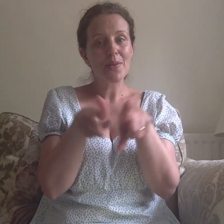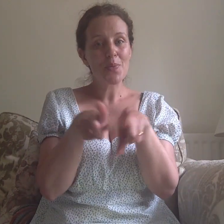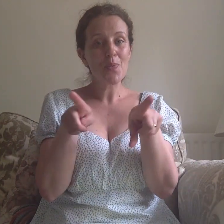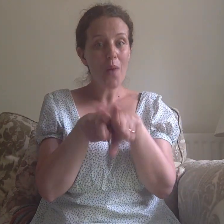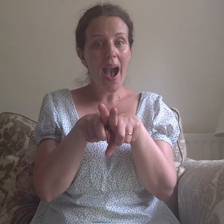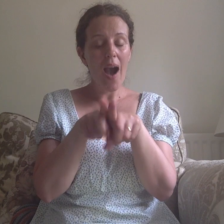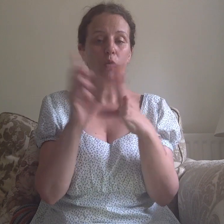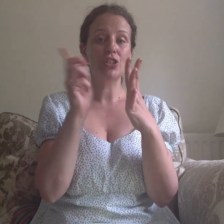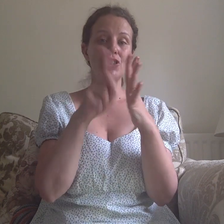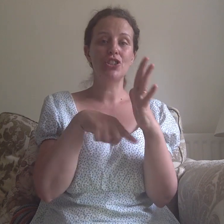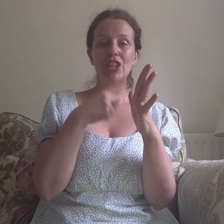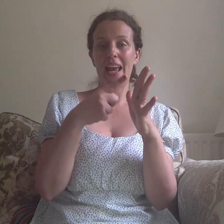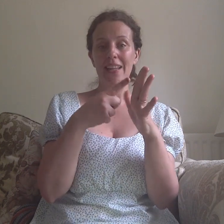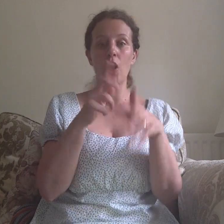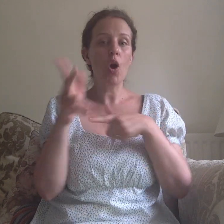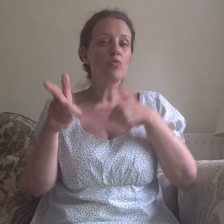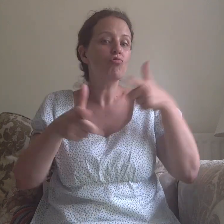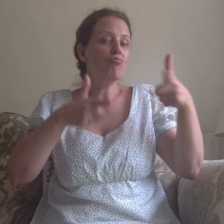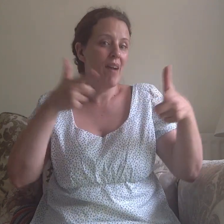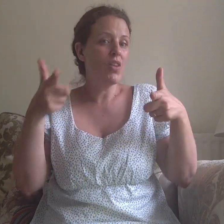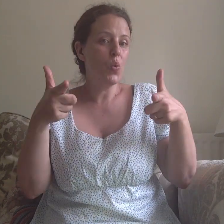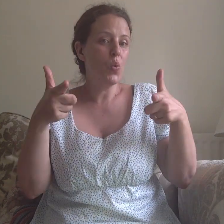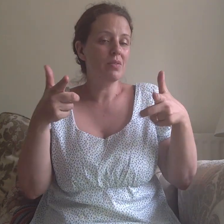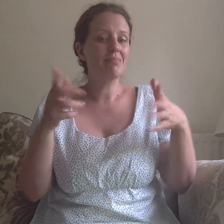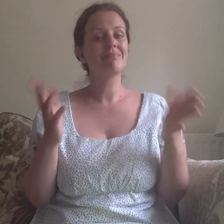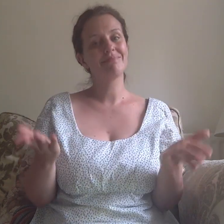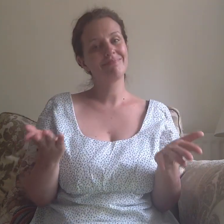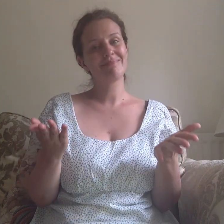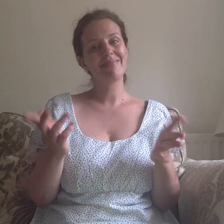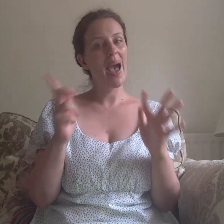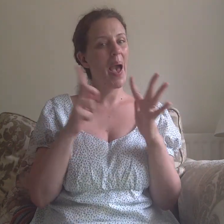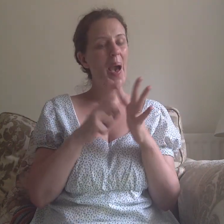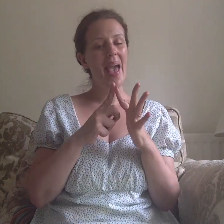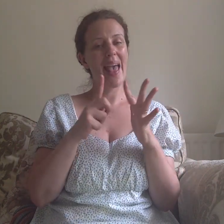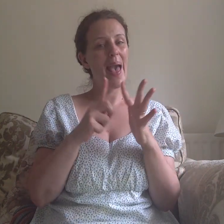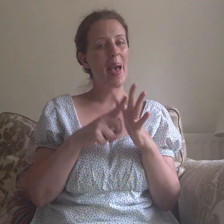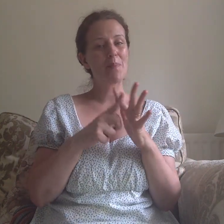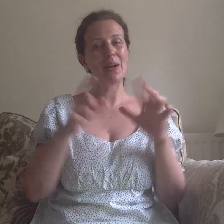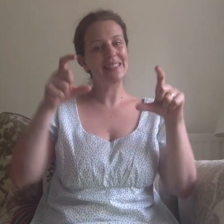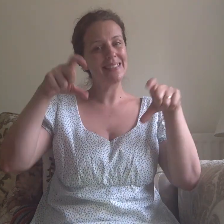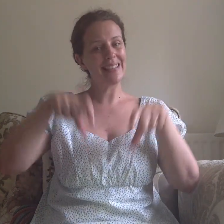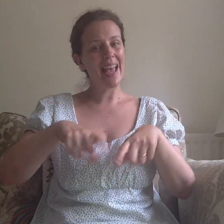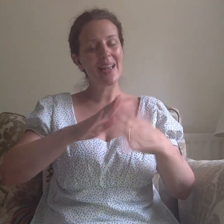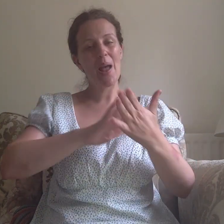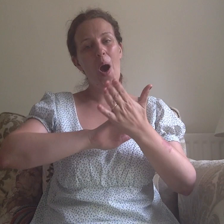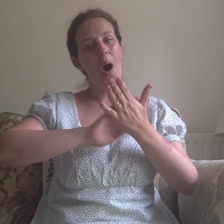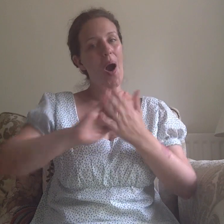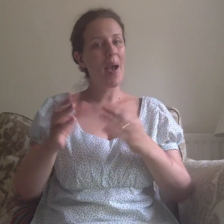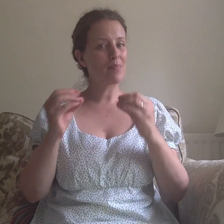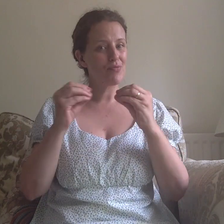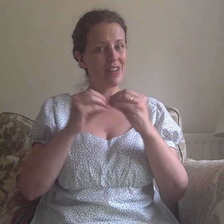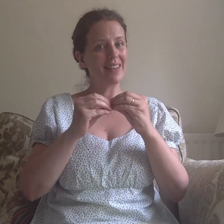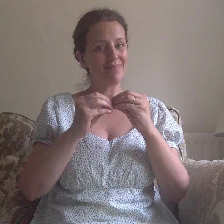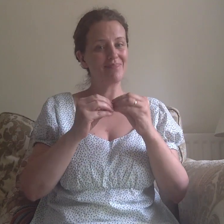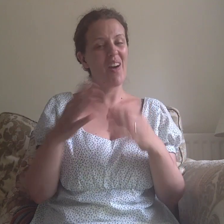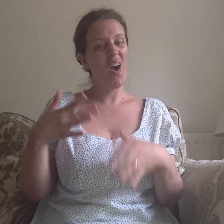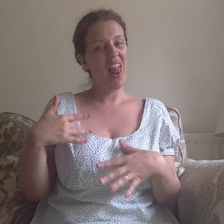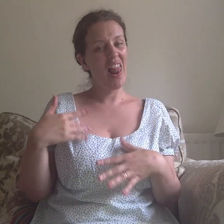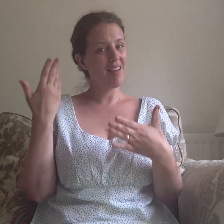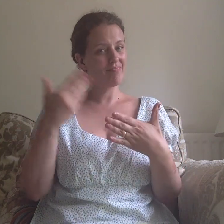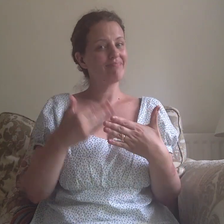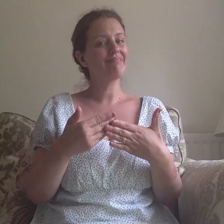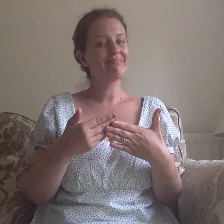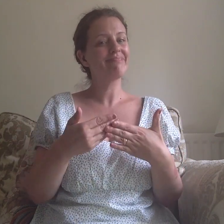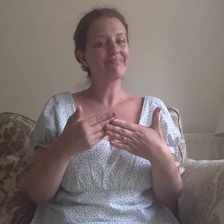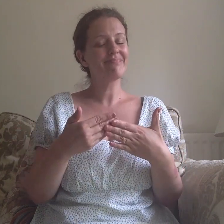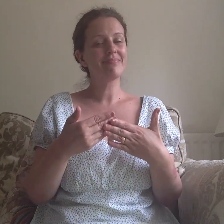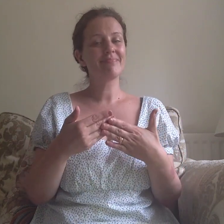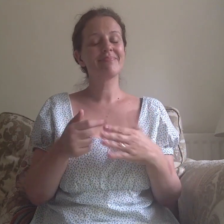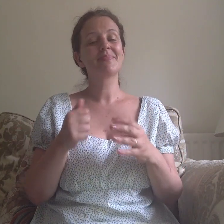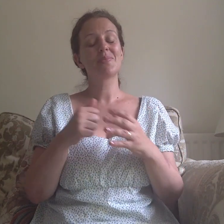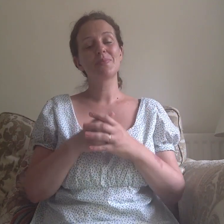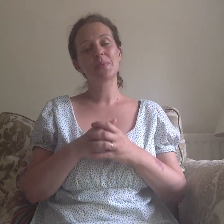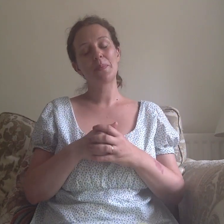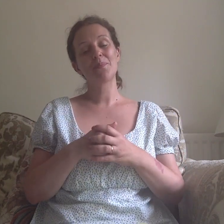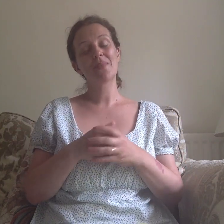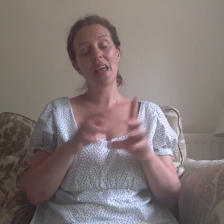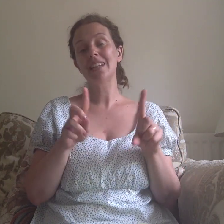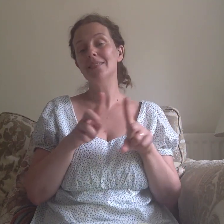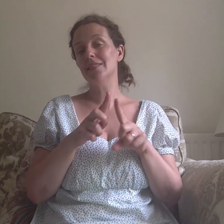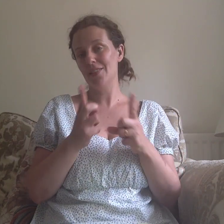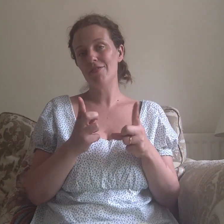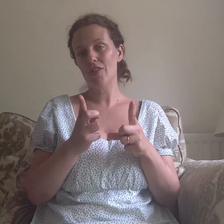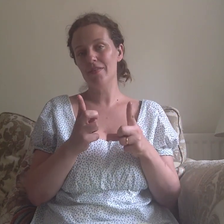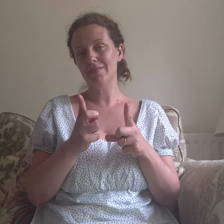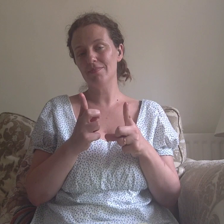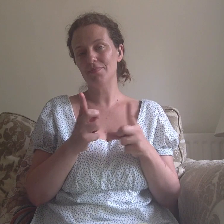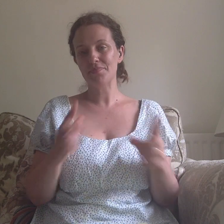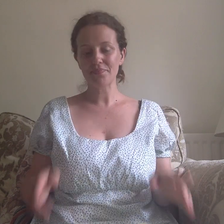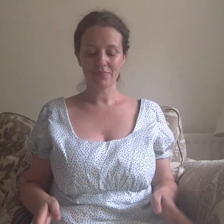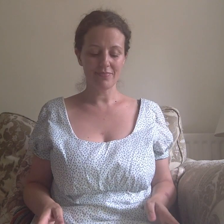As well Jane travelled, while Emma stayed in Highbury all her life. Different